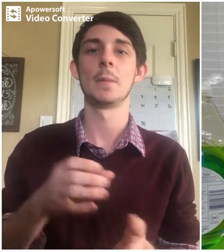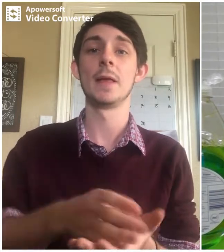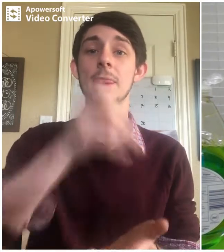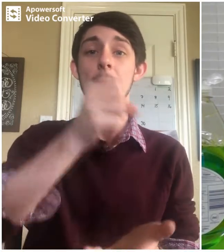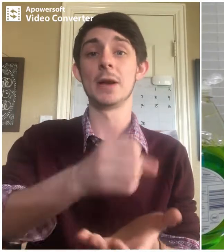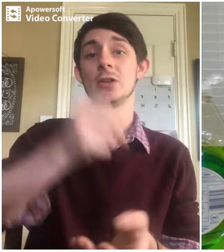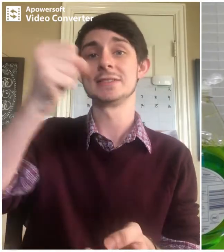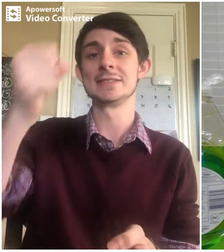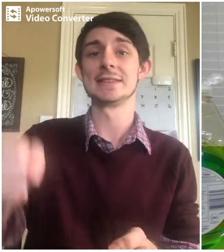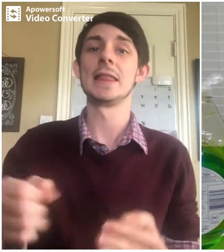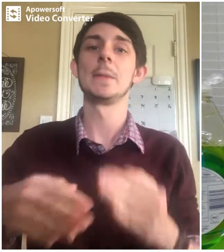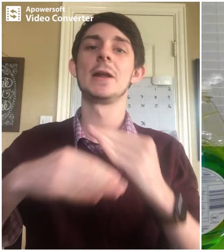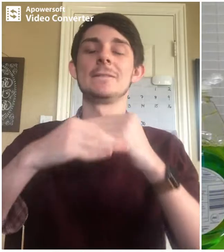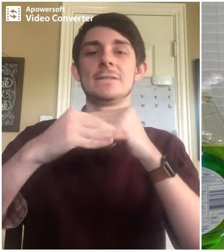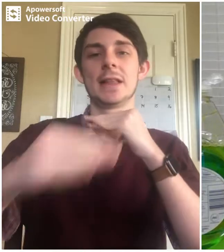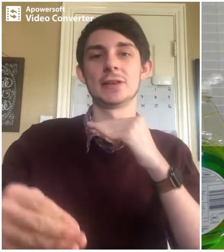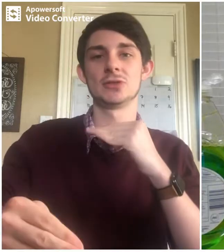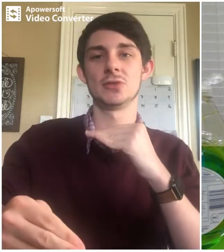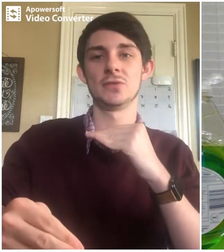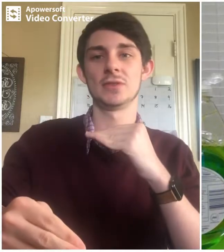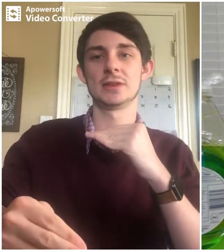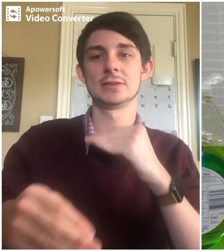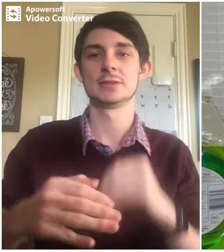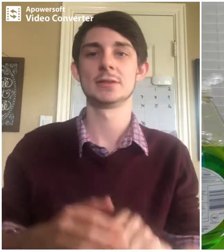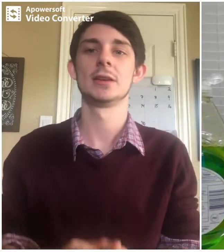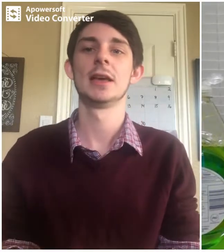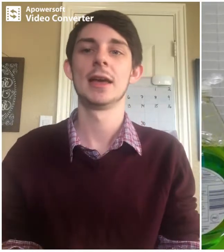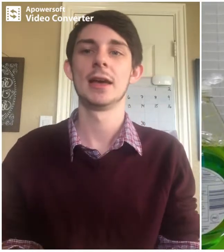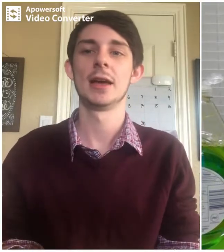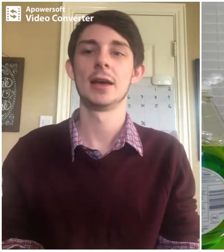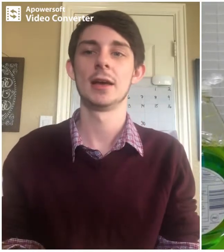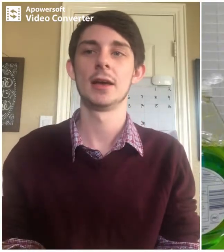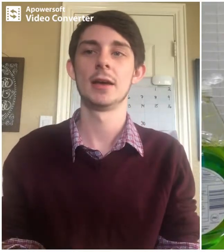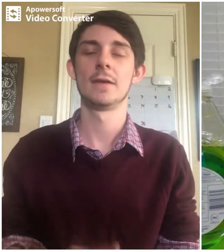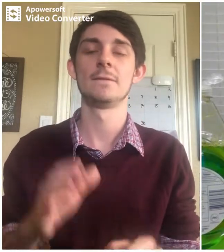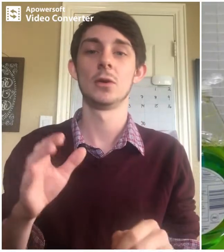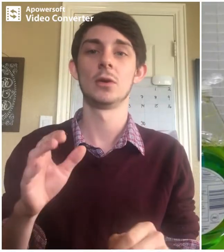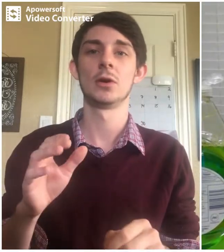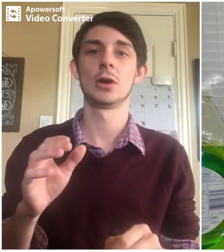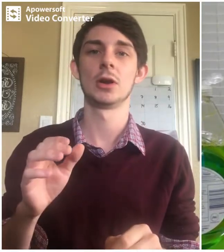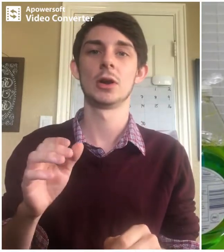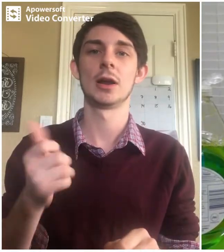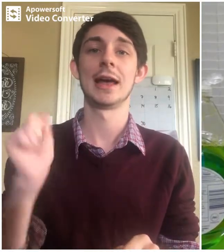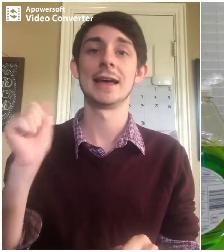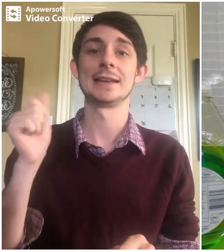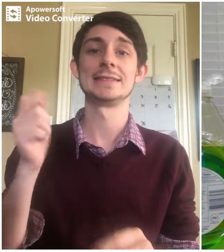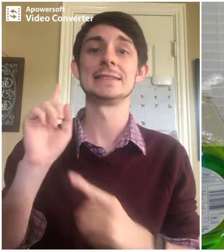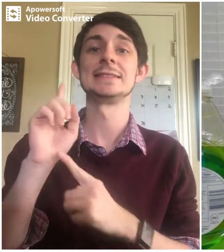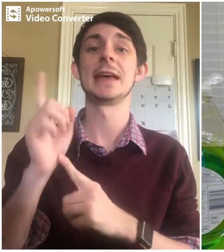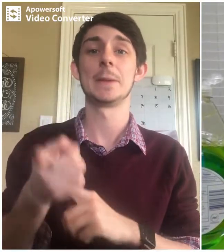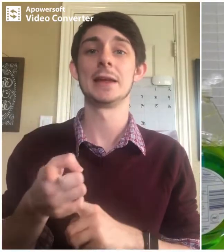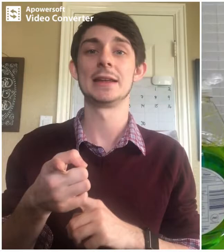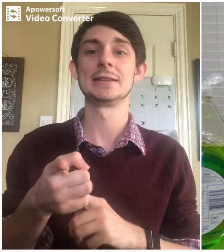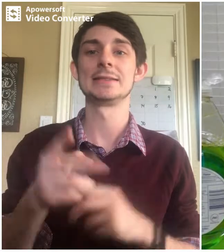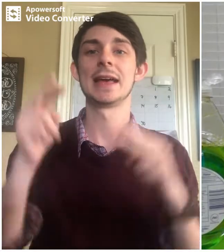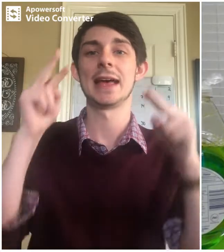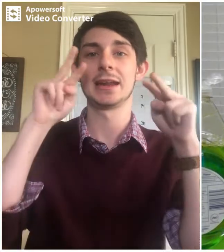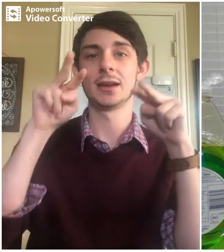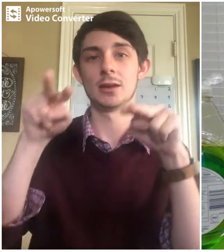You can hold them up in the light and see the different things that are happening. Then, in the end, you'll come back and we'll talk about our results. So I will